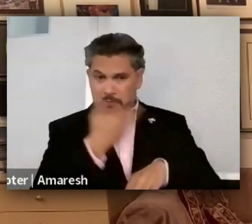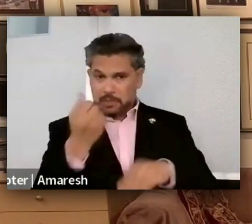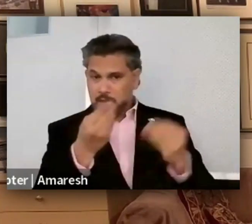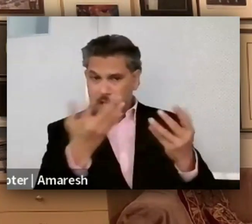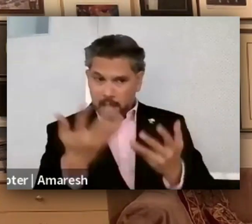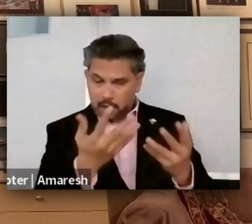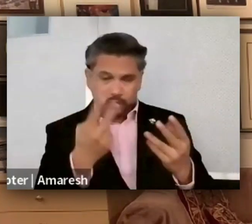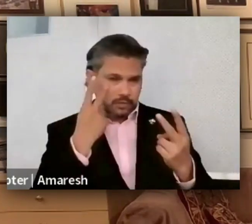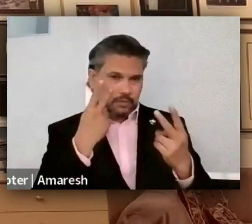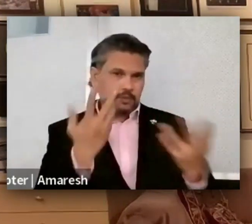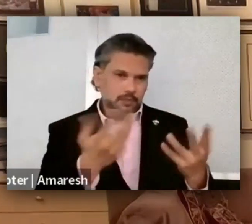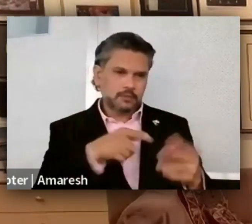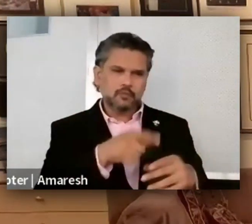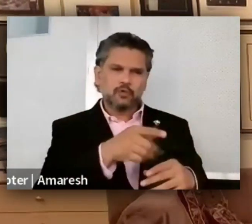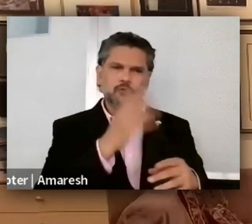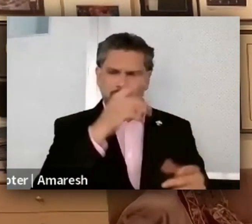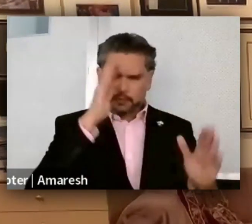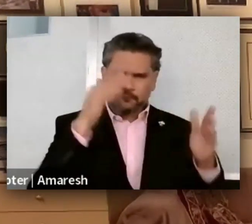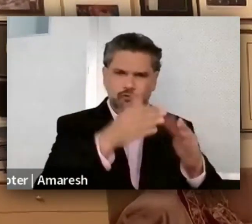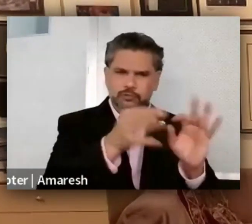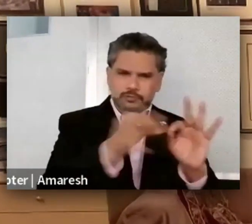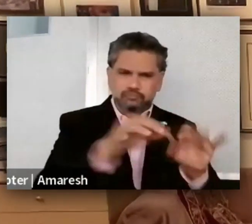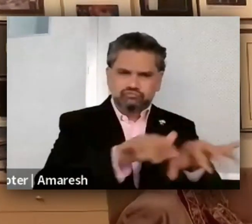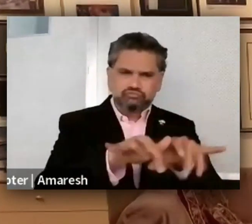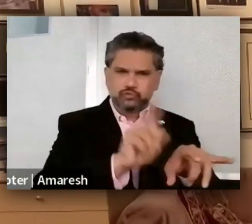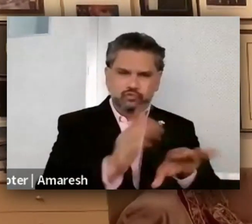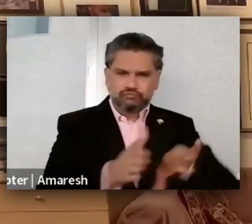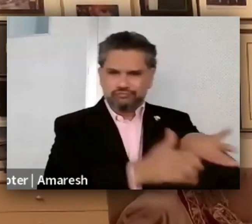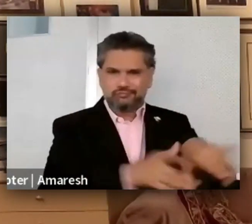artificially restricting the communication to be voiced rather than typed.